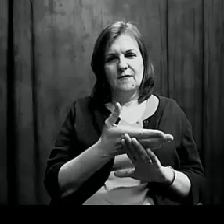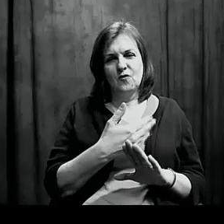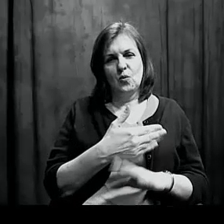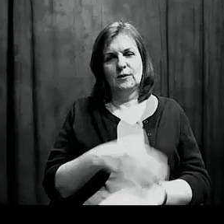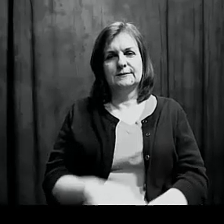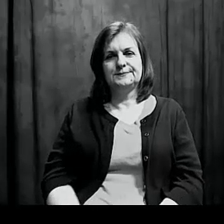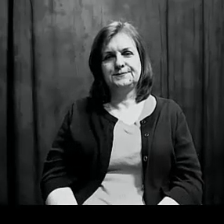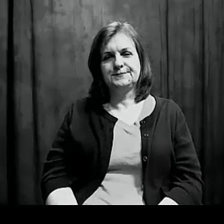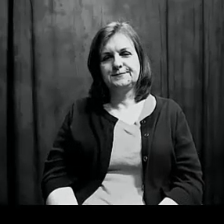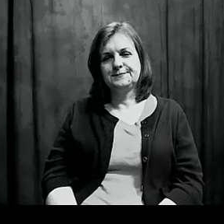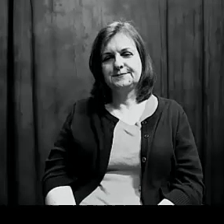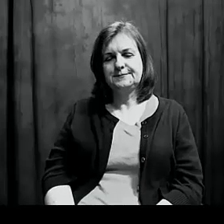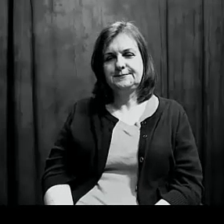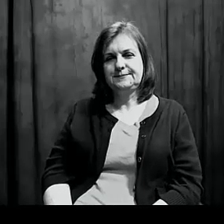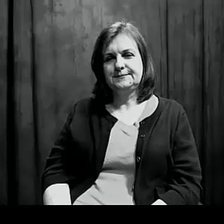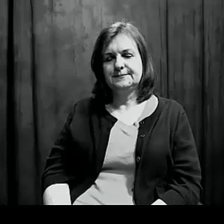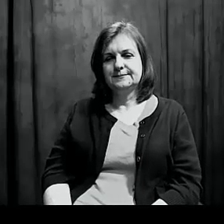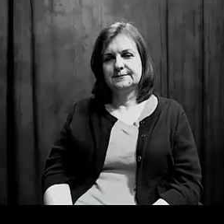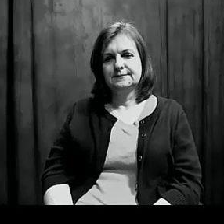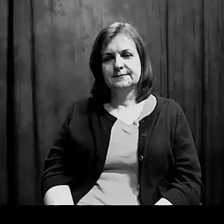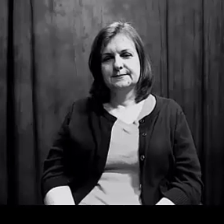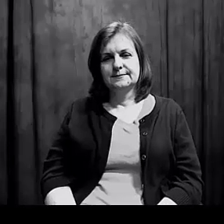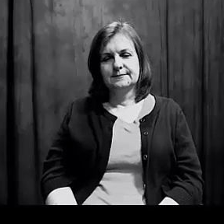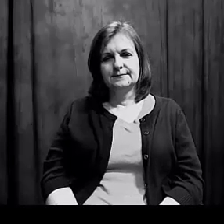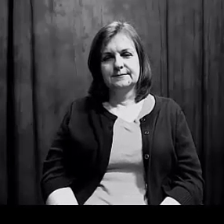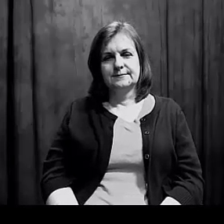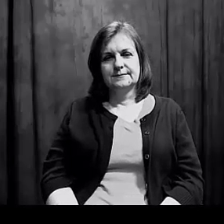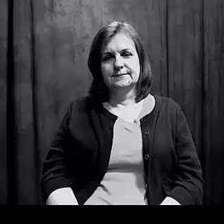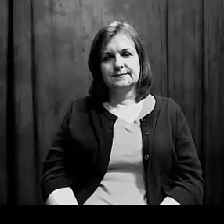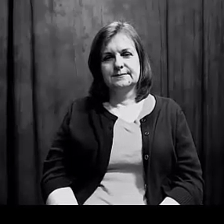rays that we saw before